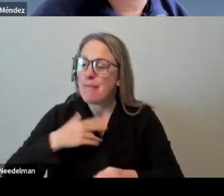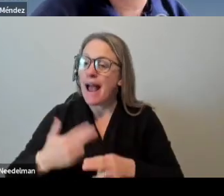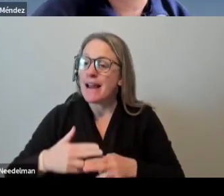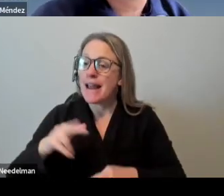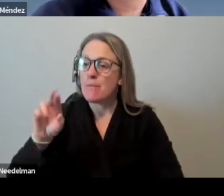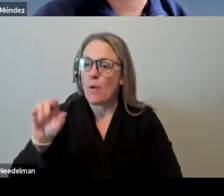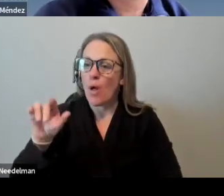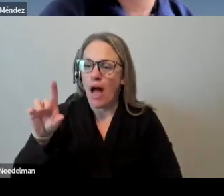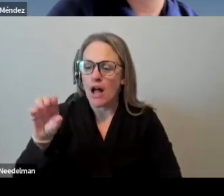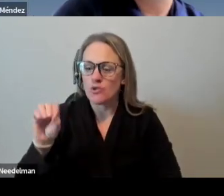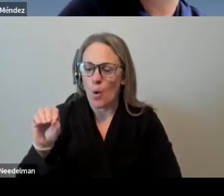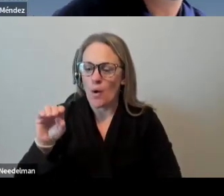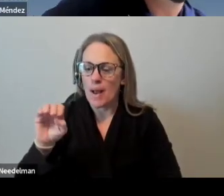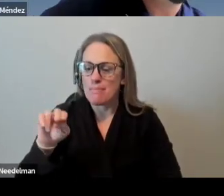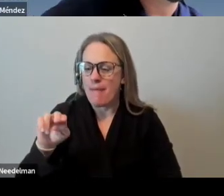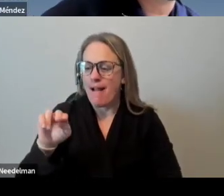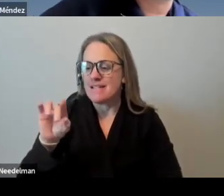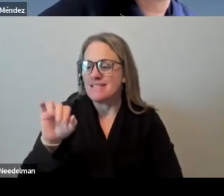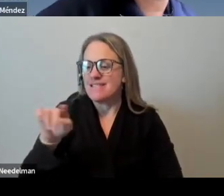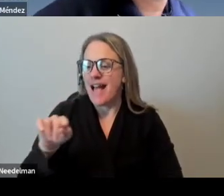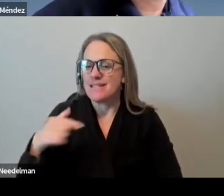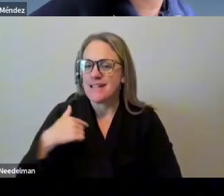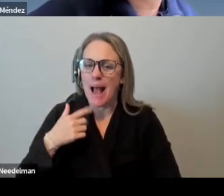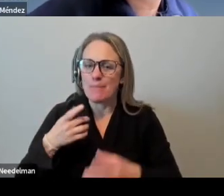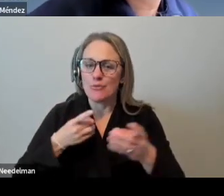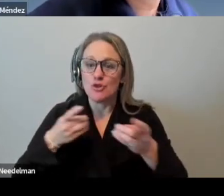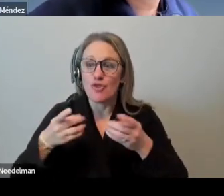I am director of education at Teach Access.